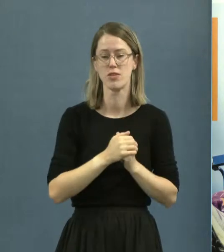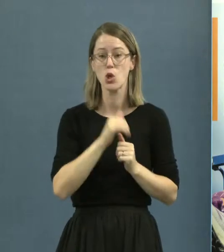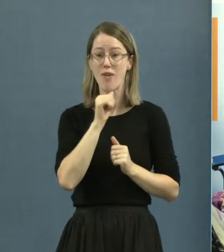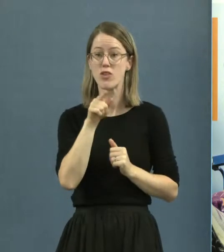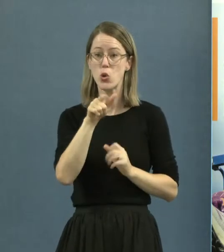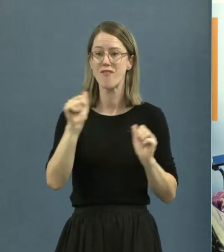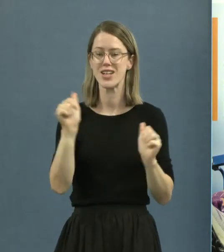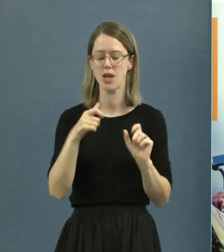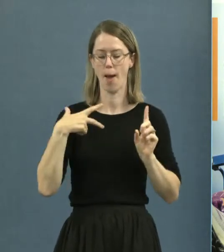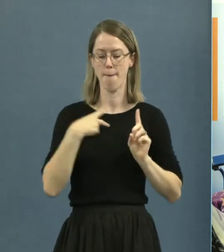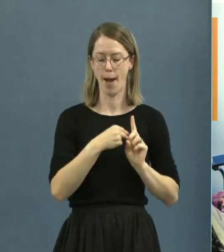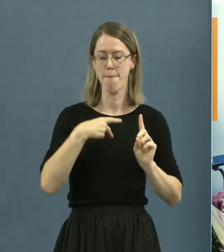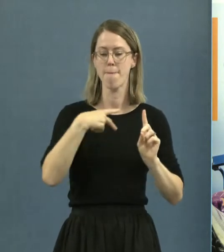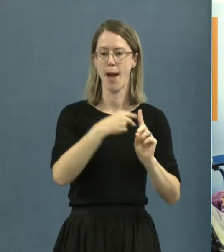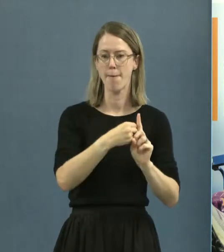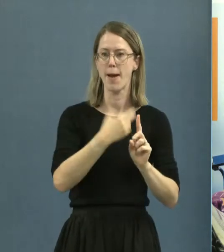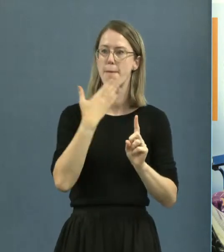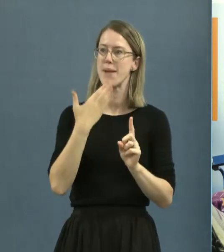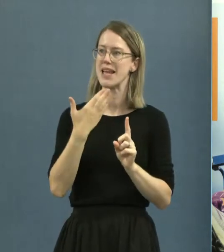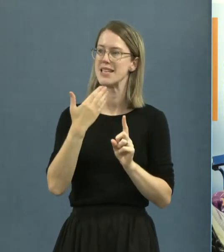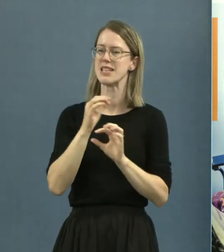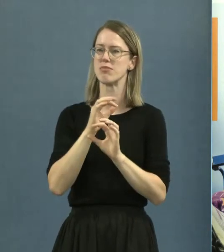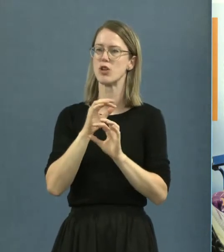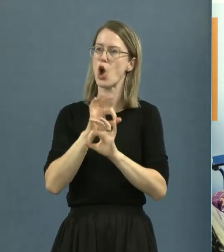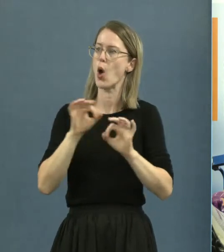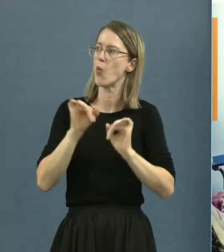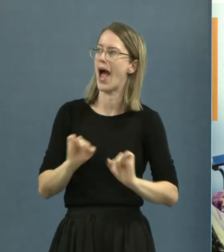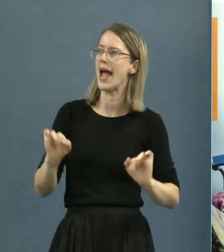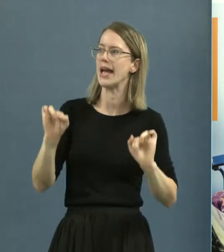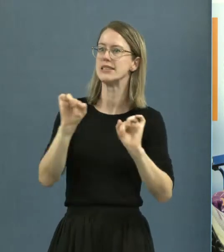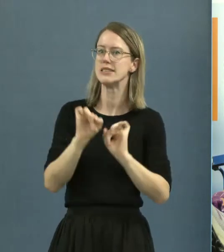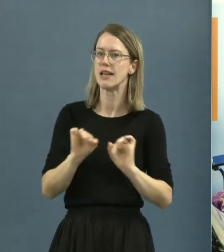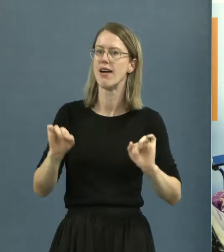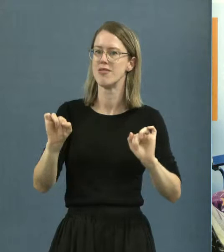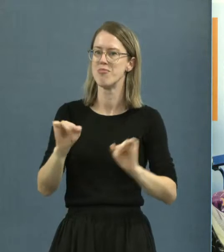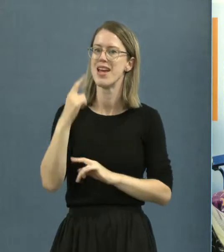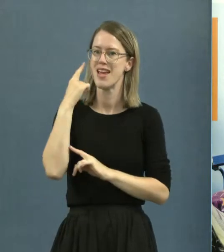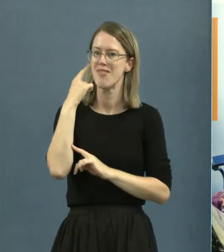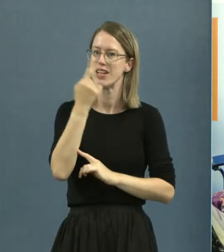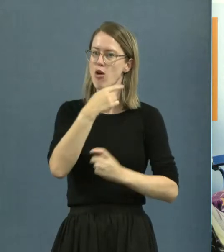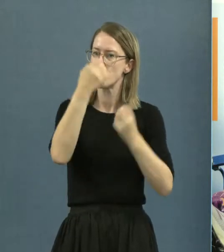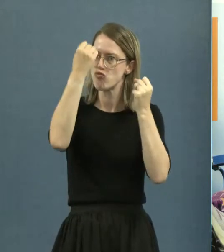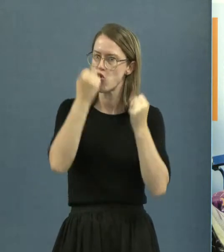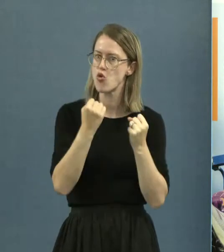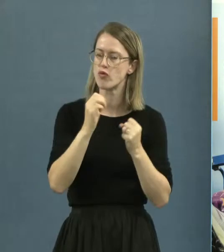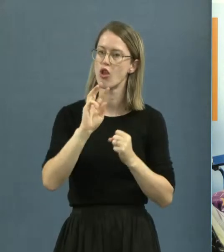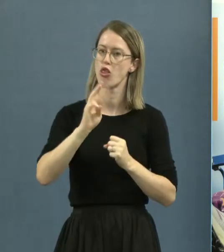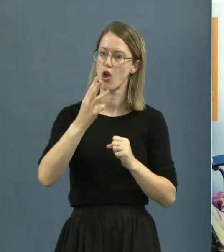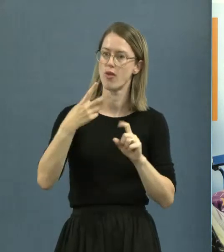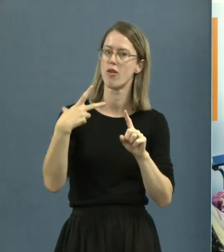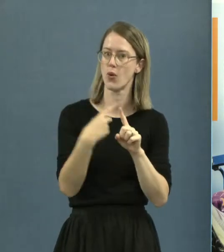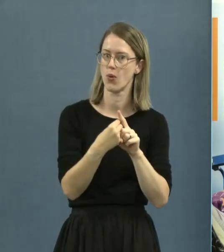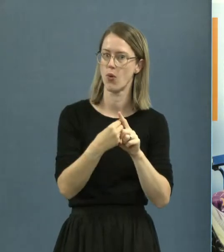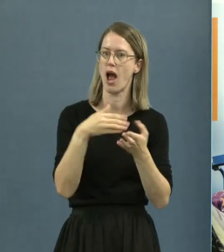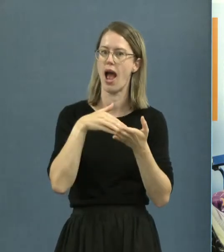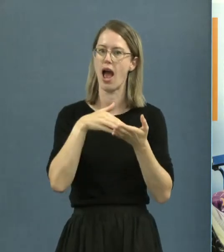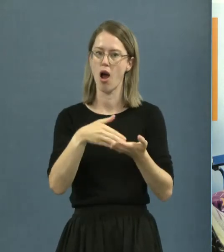hospitalise ed are five times higher than being unvaccinated. If you've had your two doses,